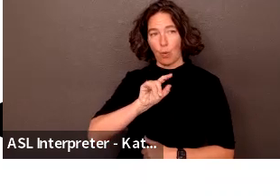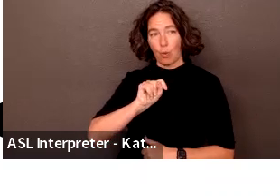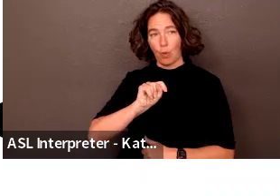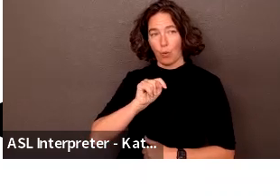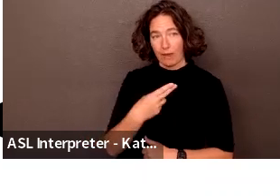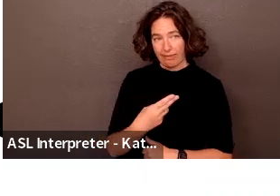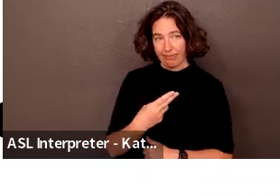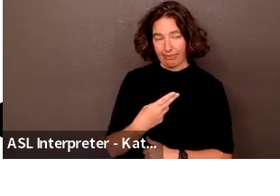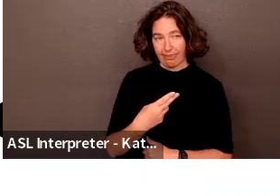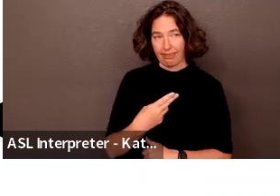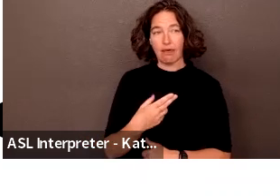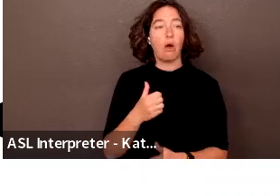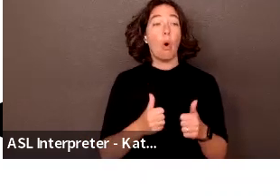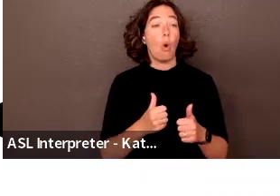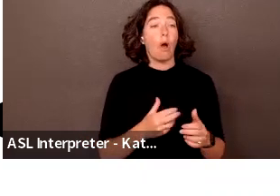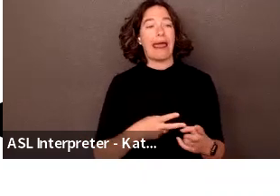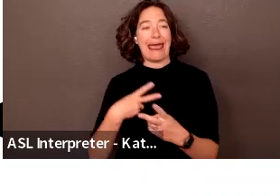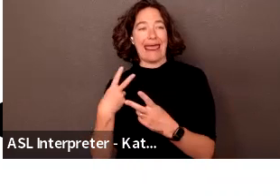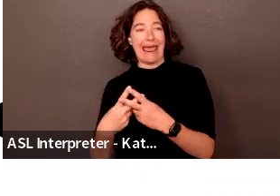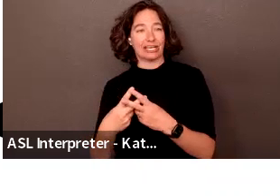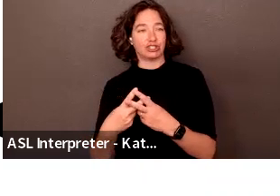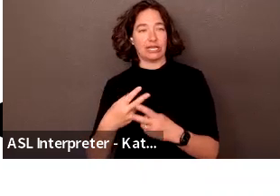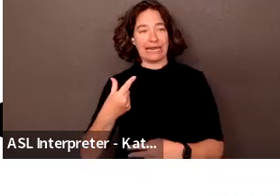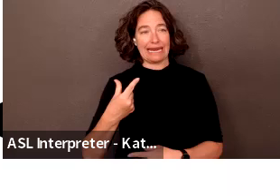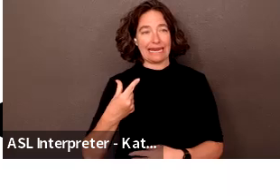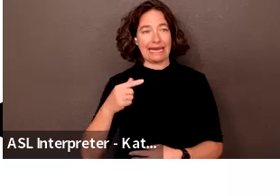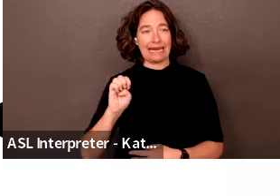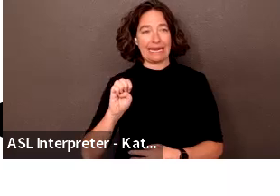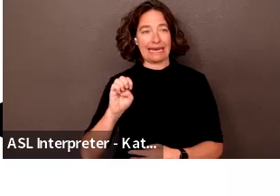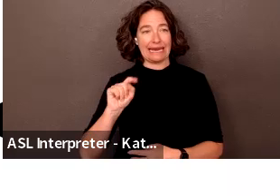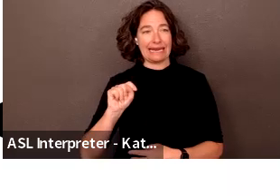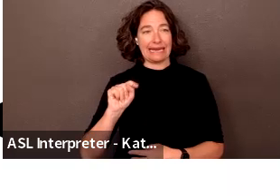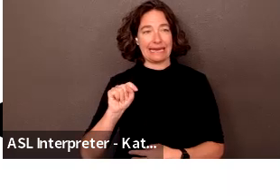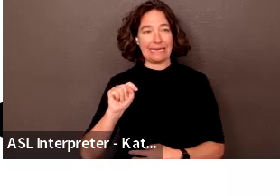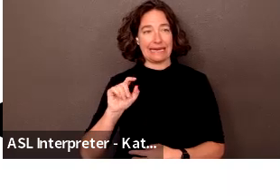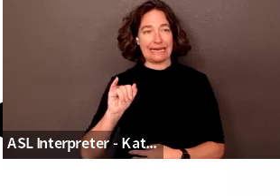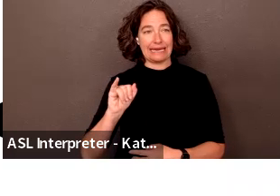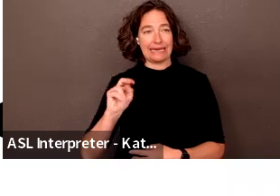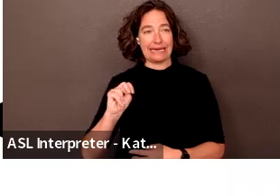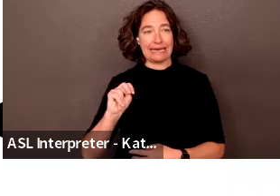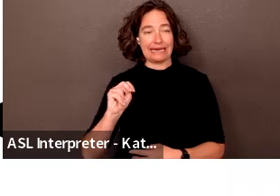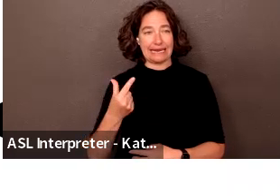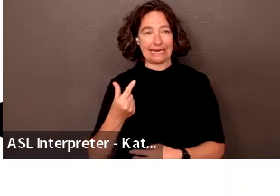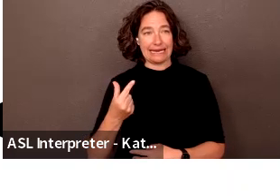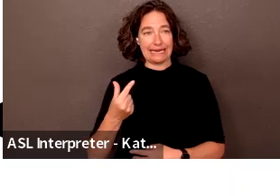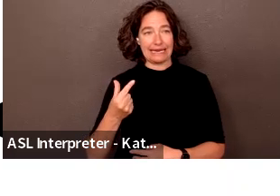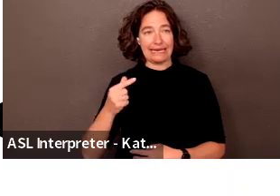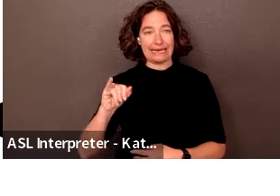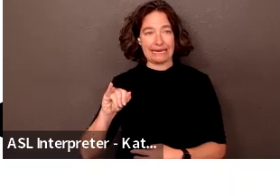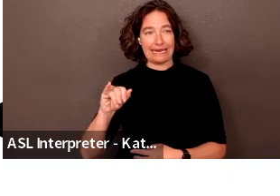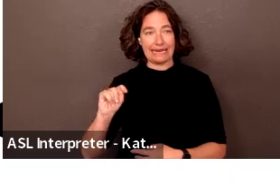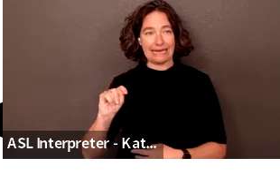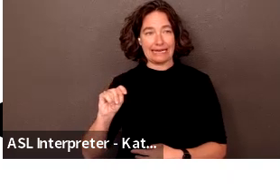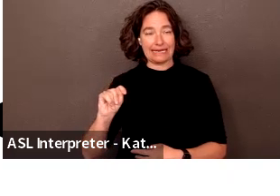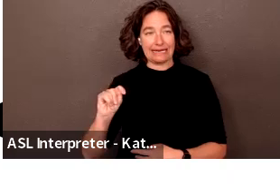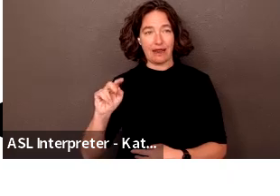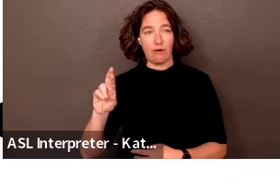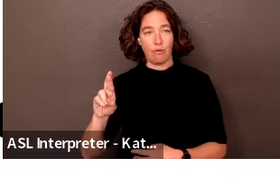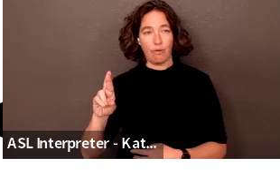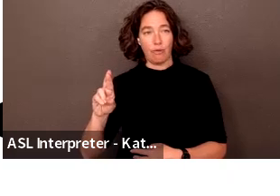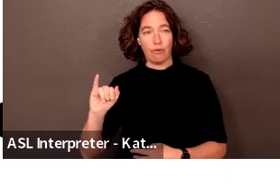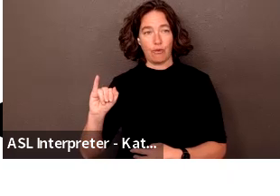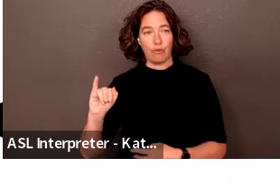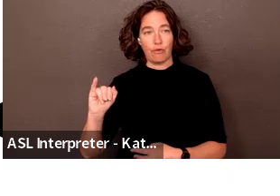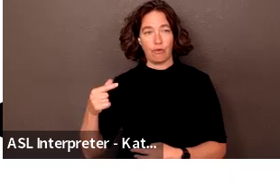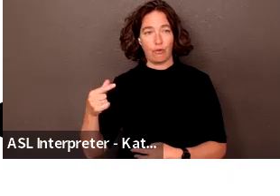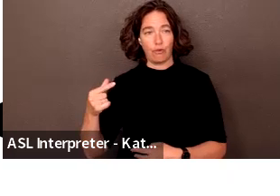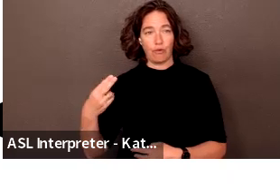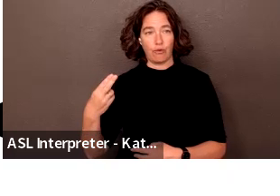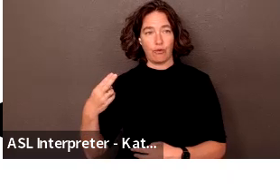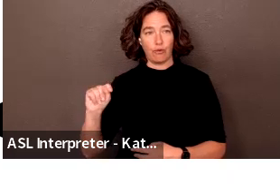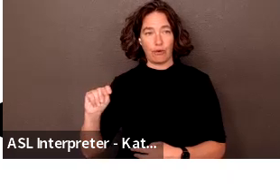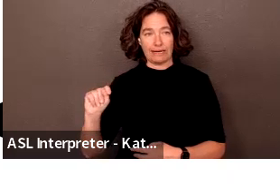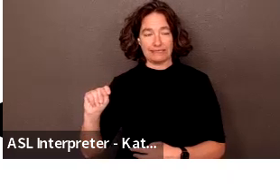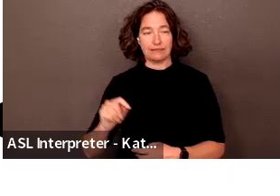any of you are posting on social media,